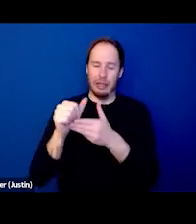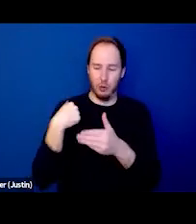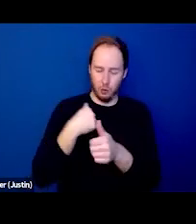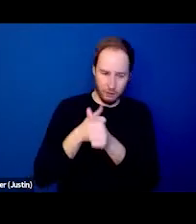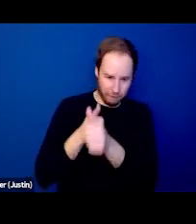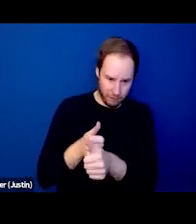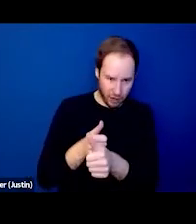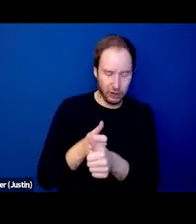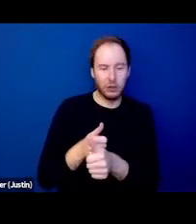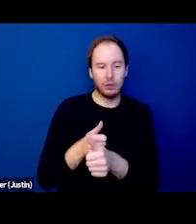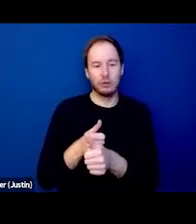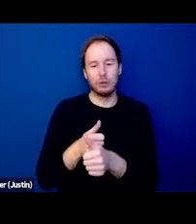what works within their community.